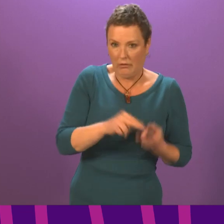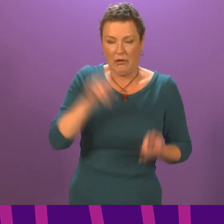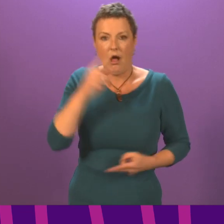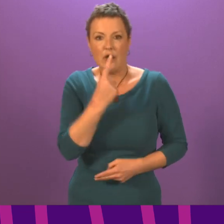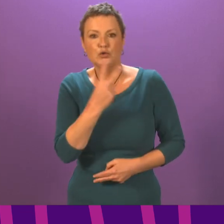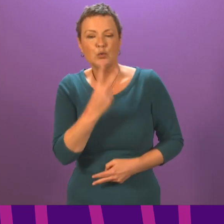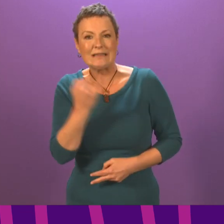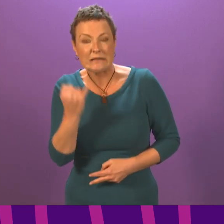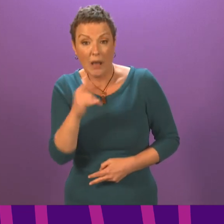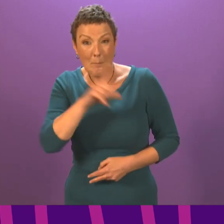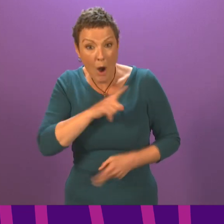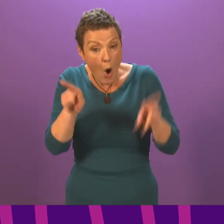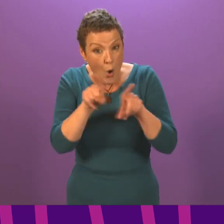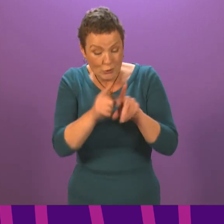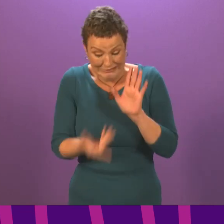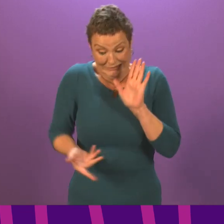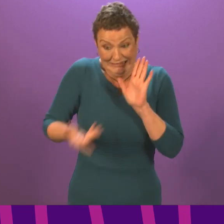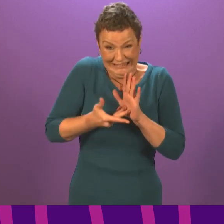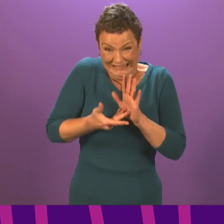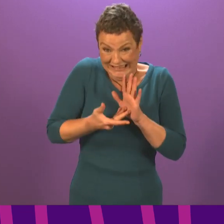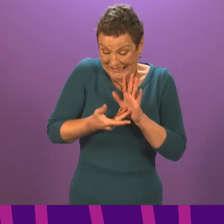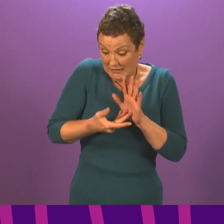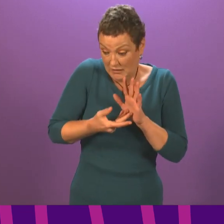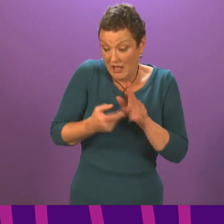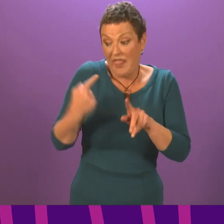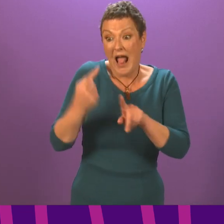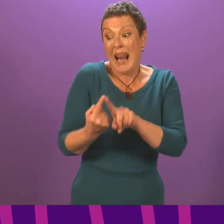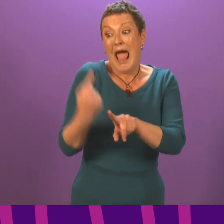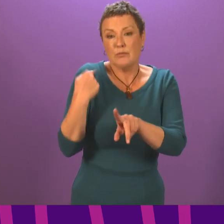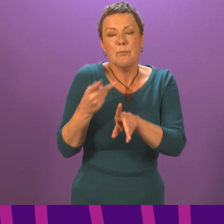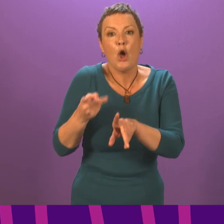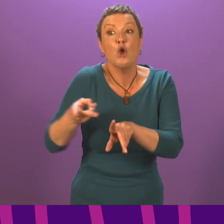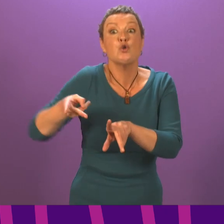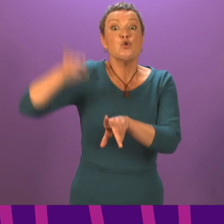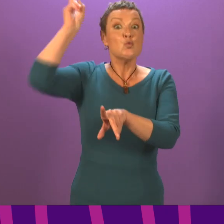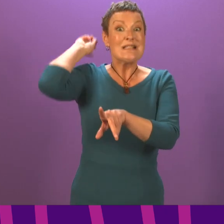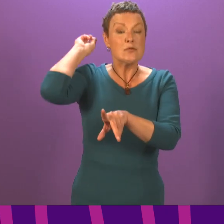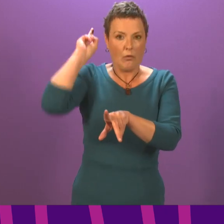and that is on top of increases over the previous two weeks. Unfortunately, therefore, and with